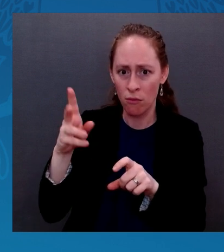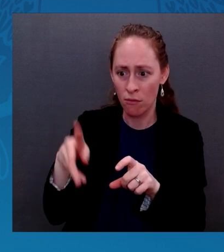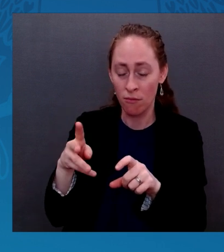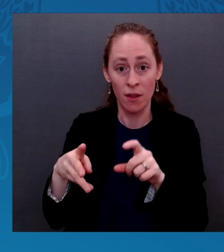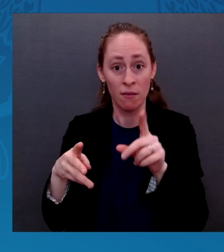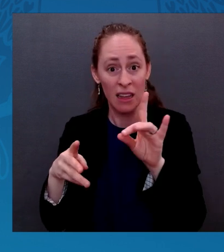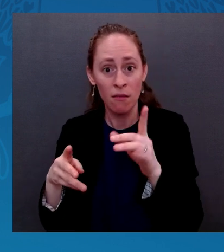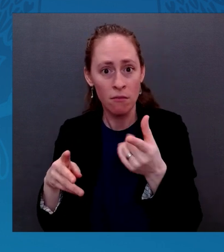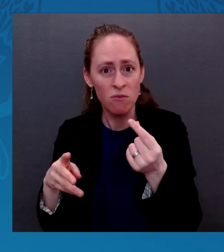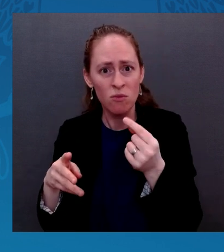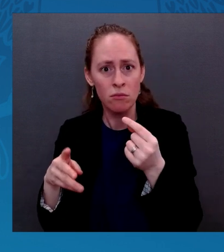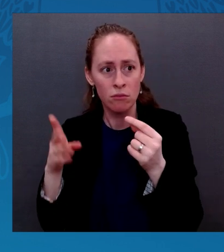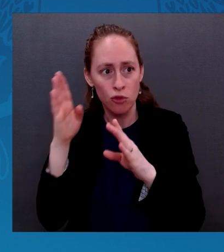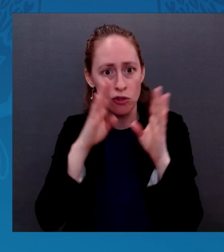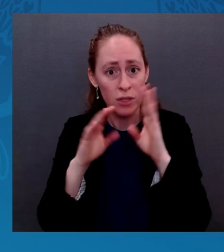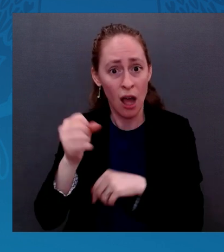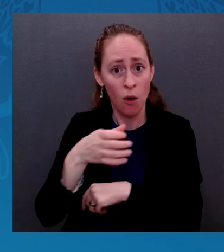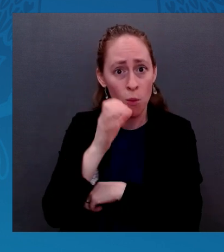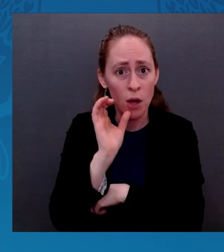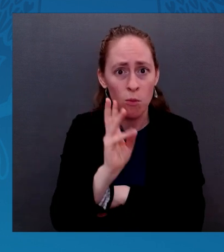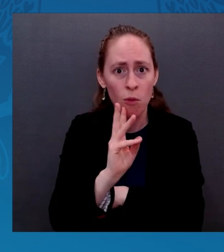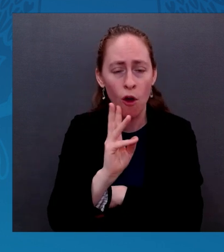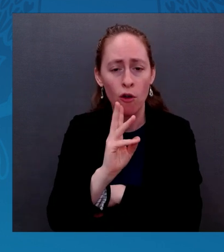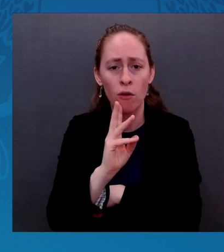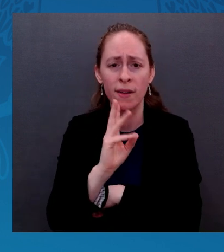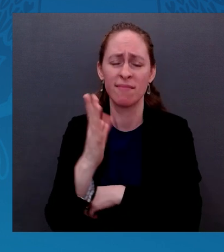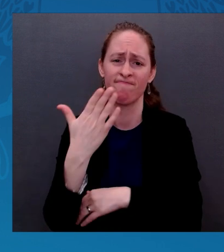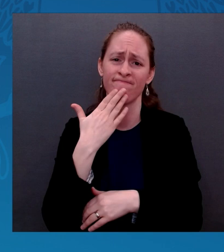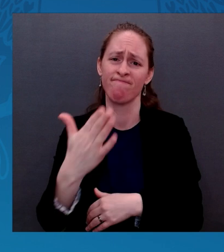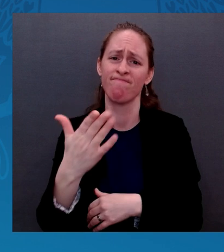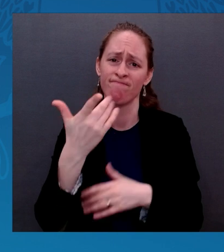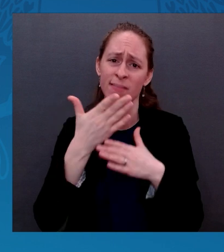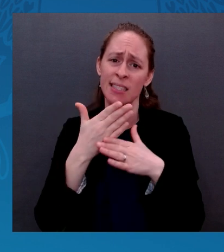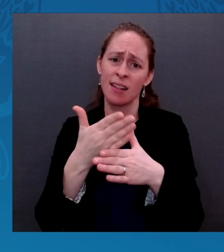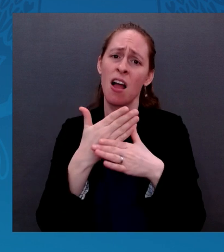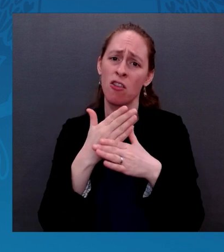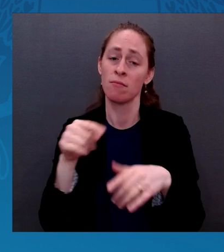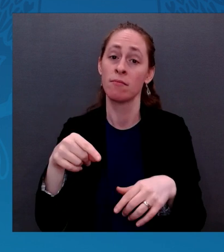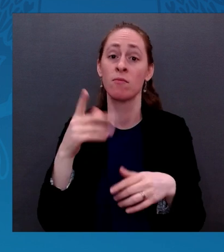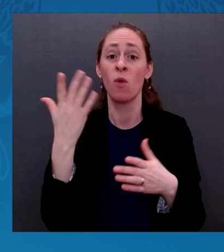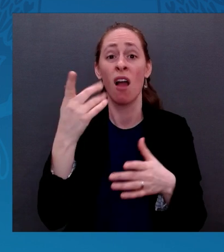Ms. Jones: You're welcome. Administrator Regan: Well, thank you, Miss Jones. And now we'll turn to miss Amanda Gentle.